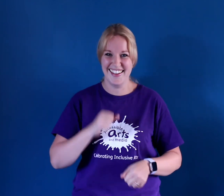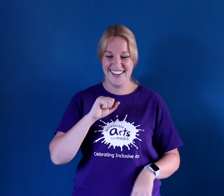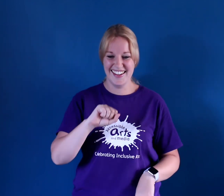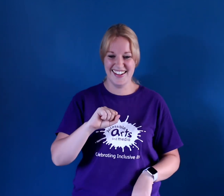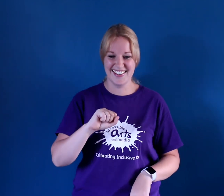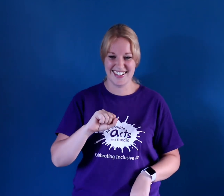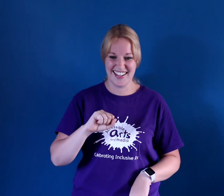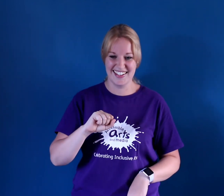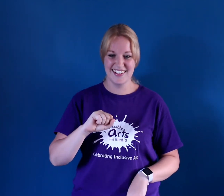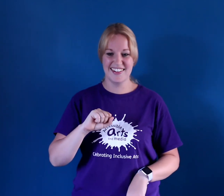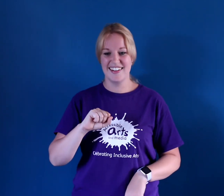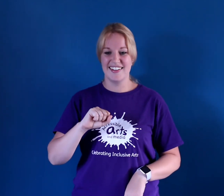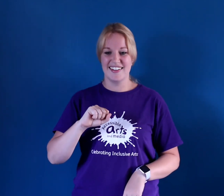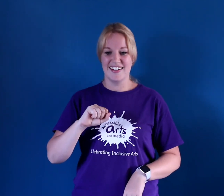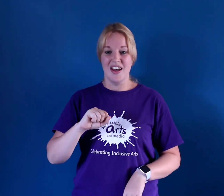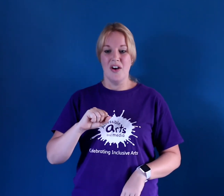Your turn.